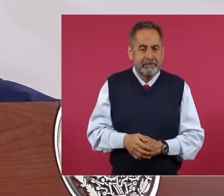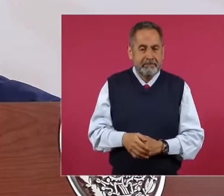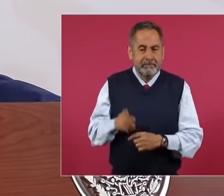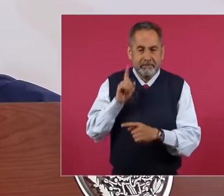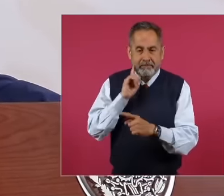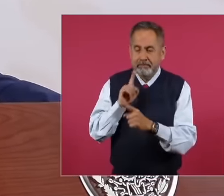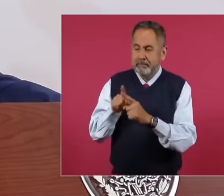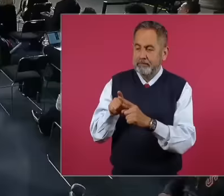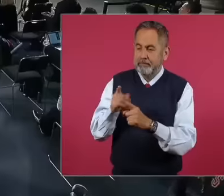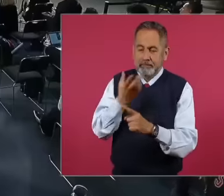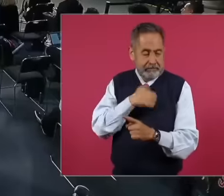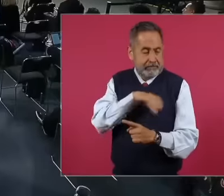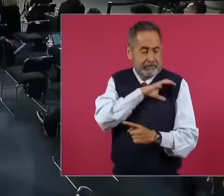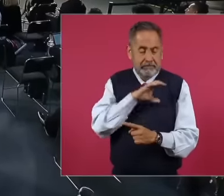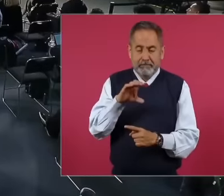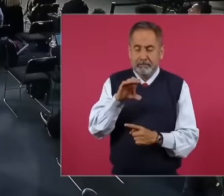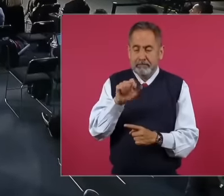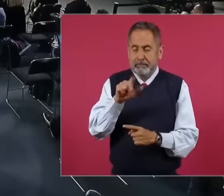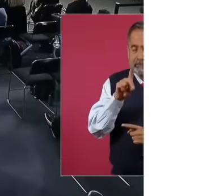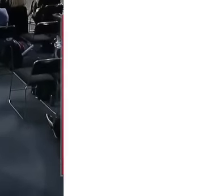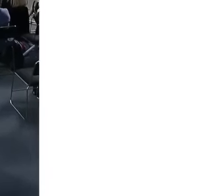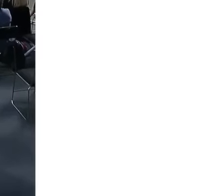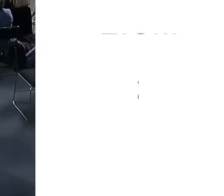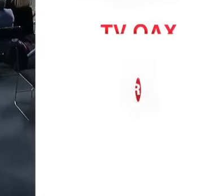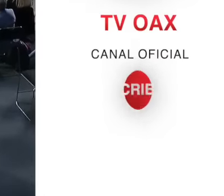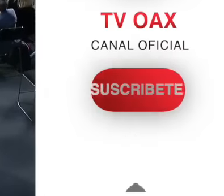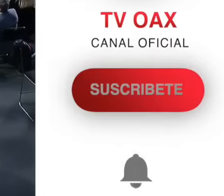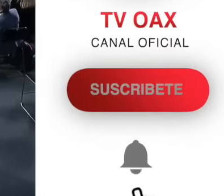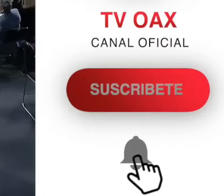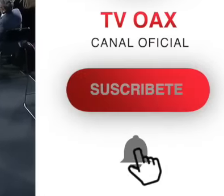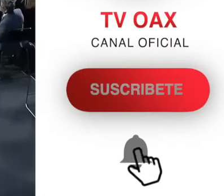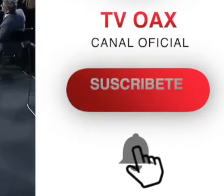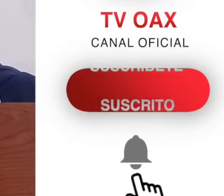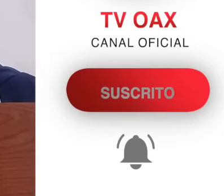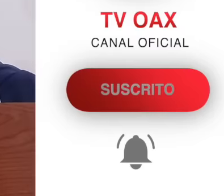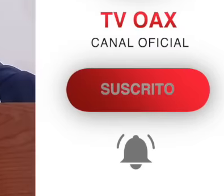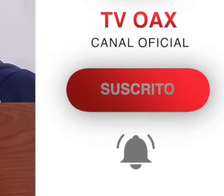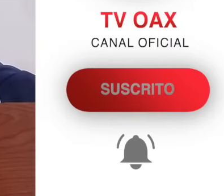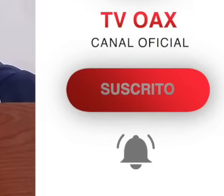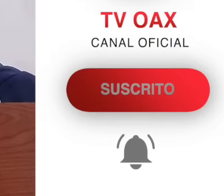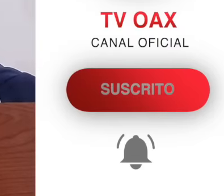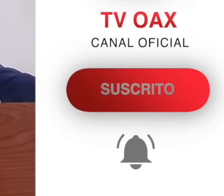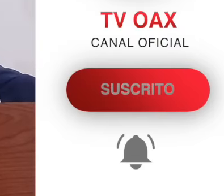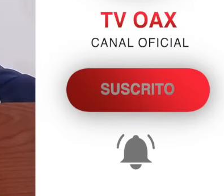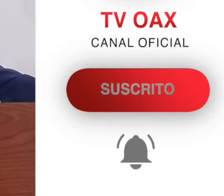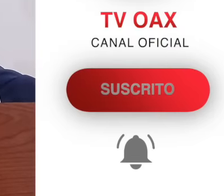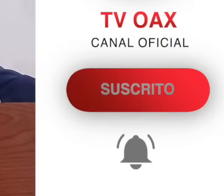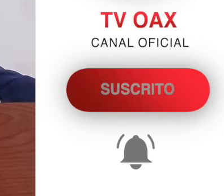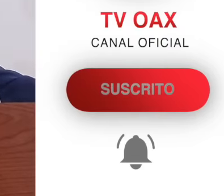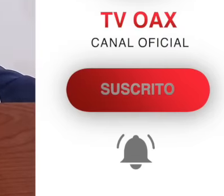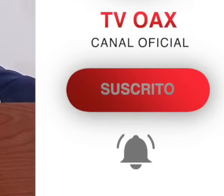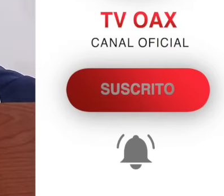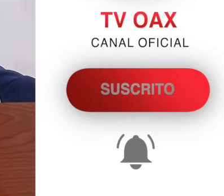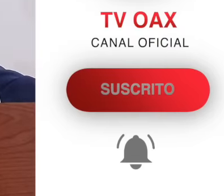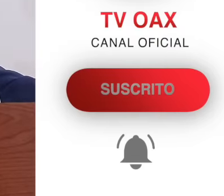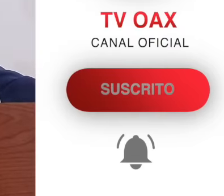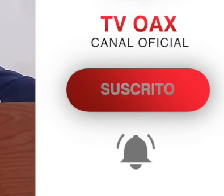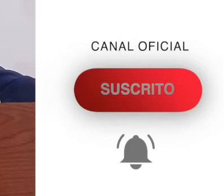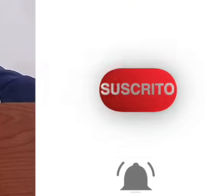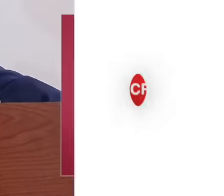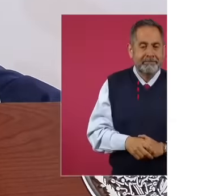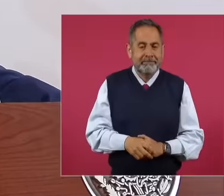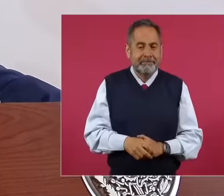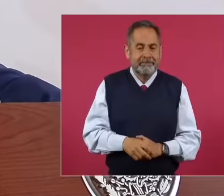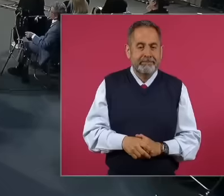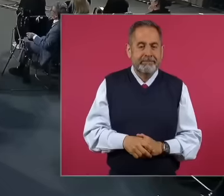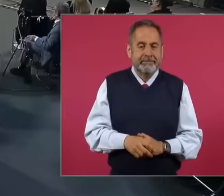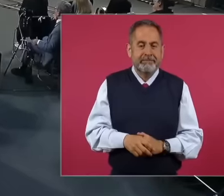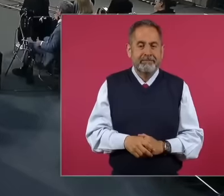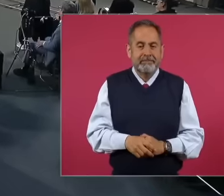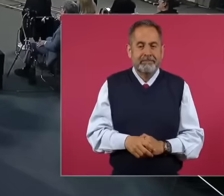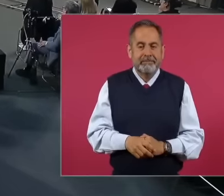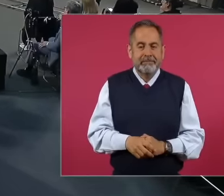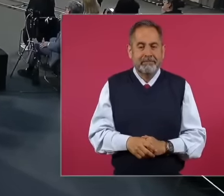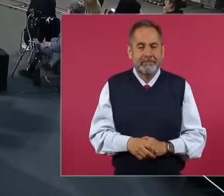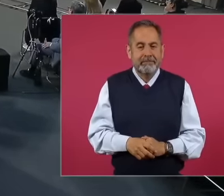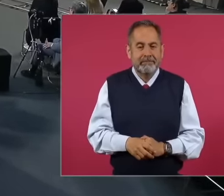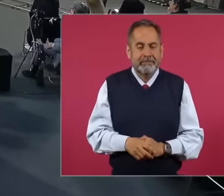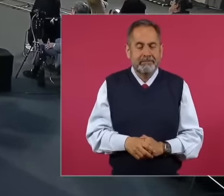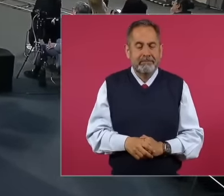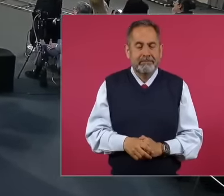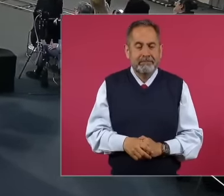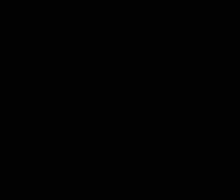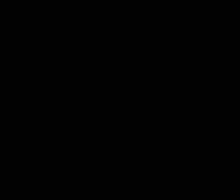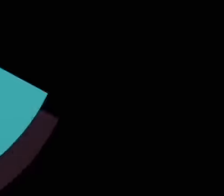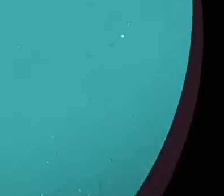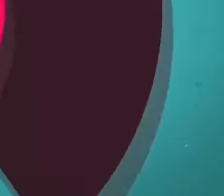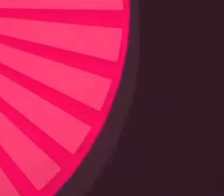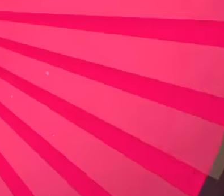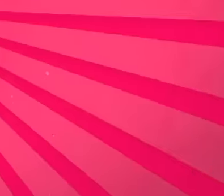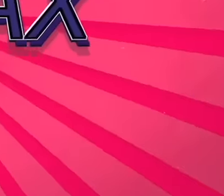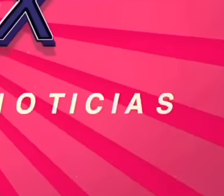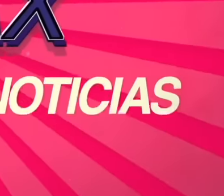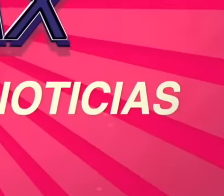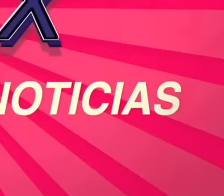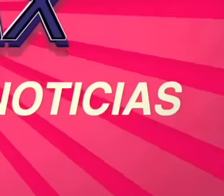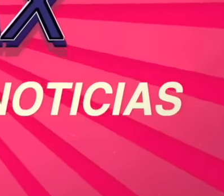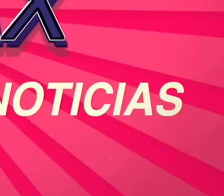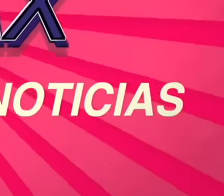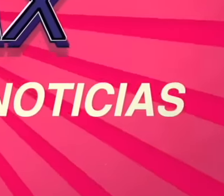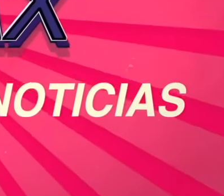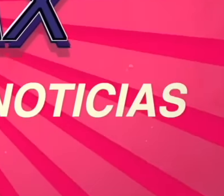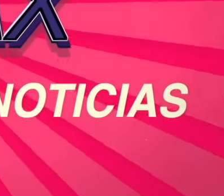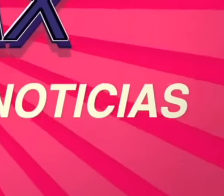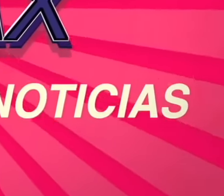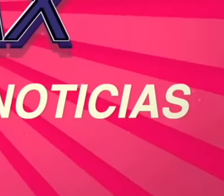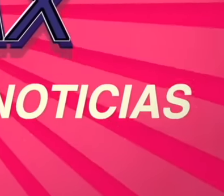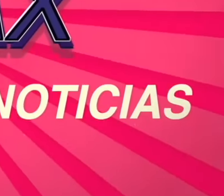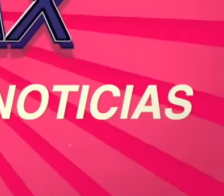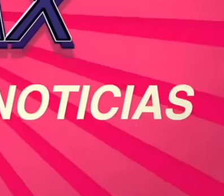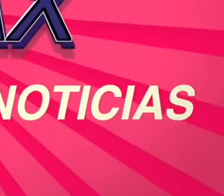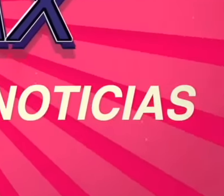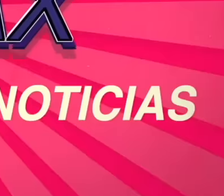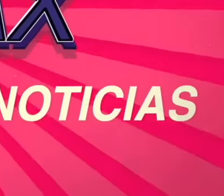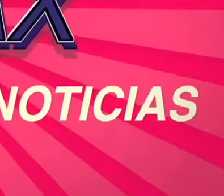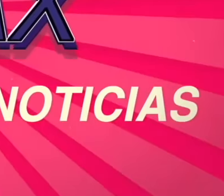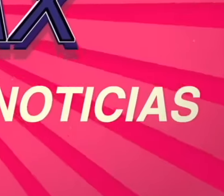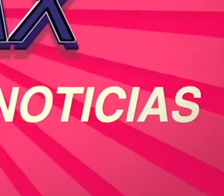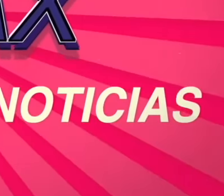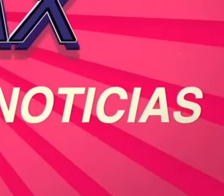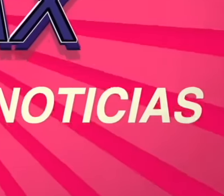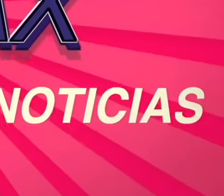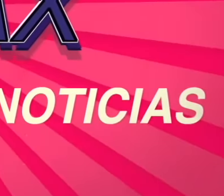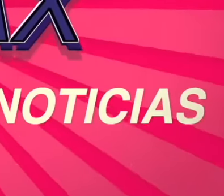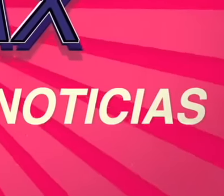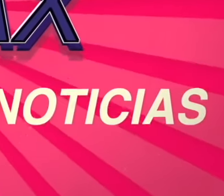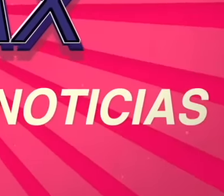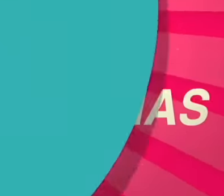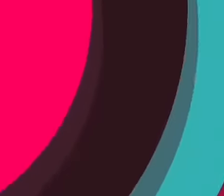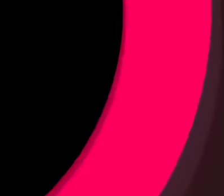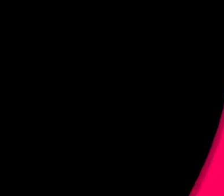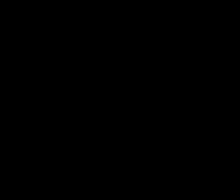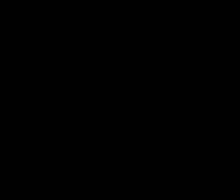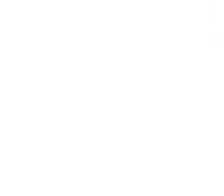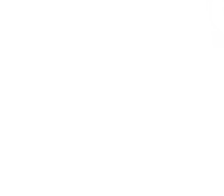Carlota is not going to arrive.